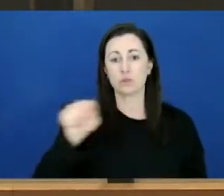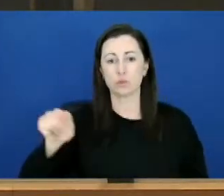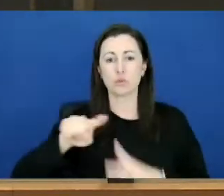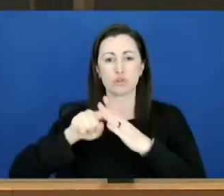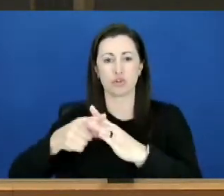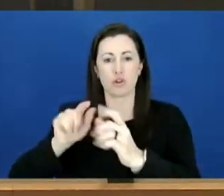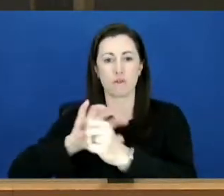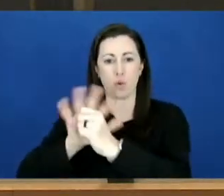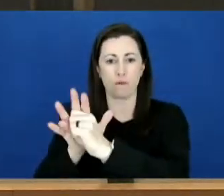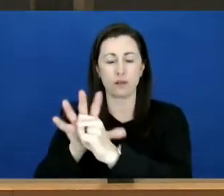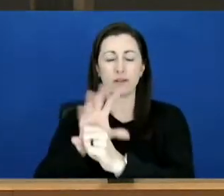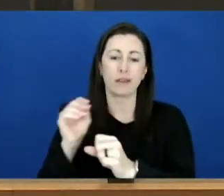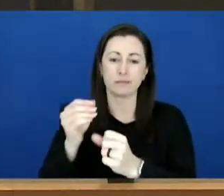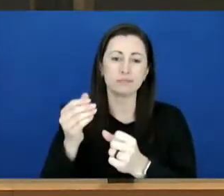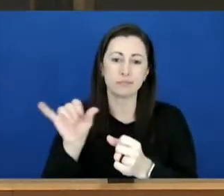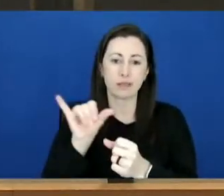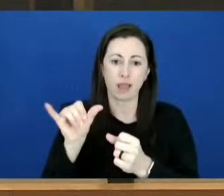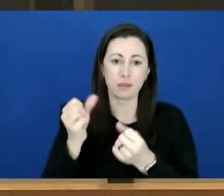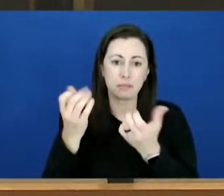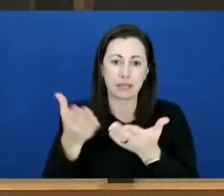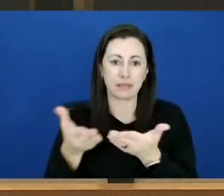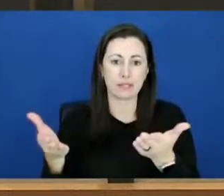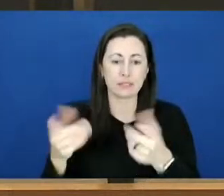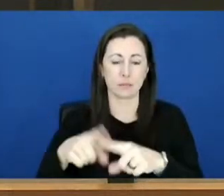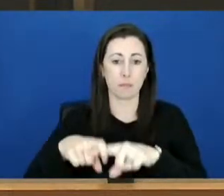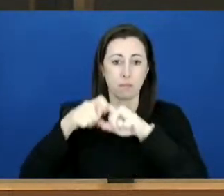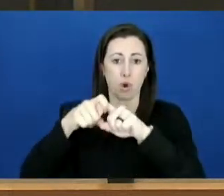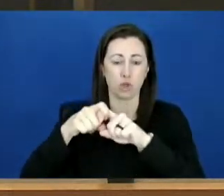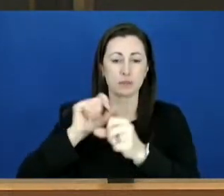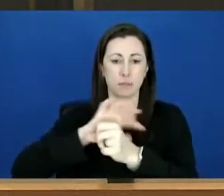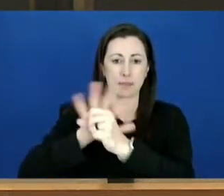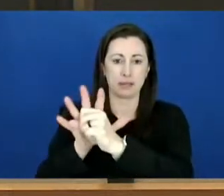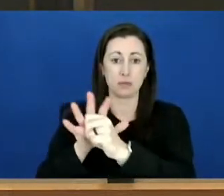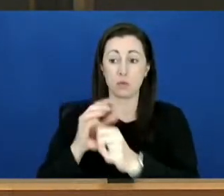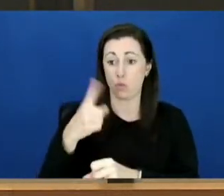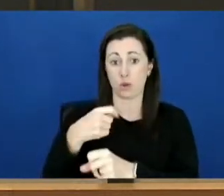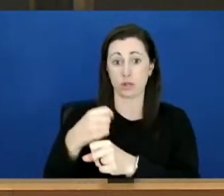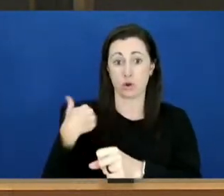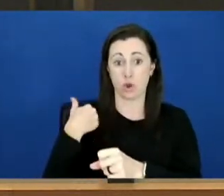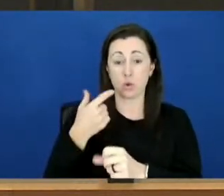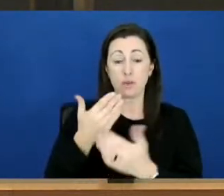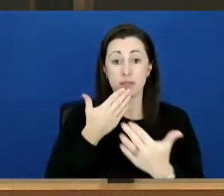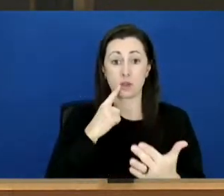TO ABOUT THE START OF THE PANDEMIC.